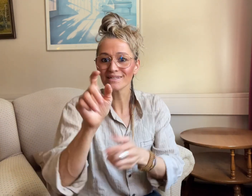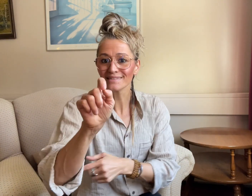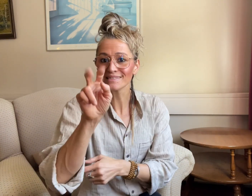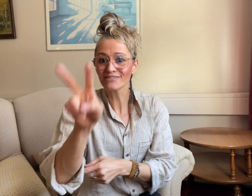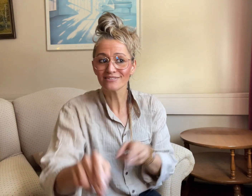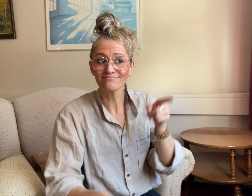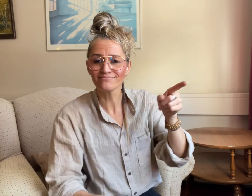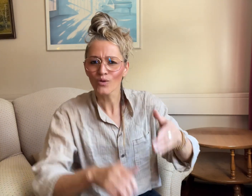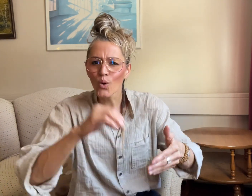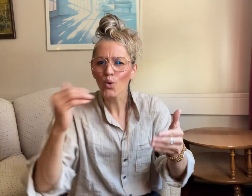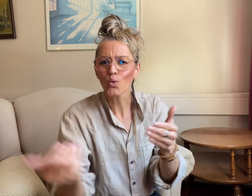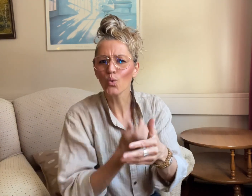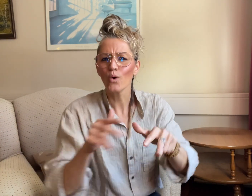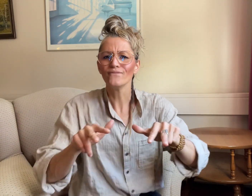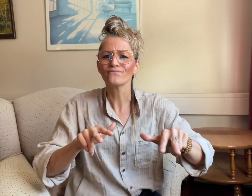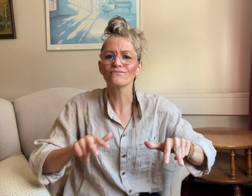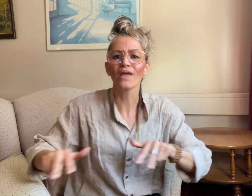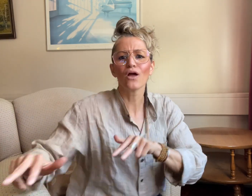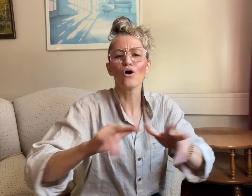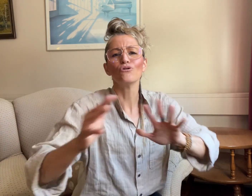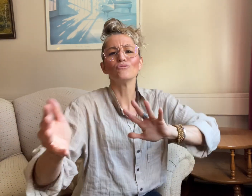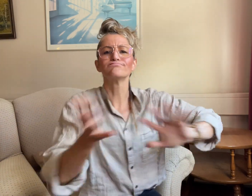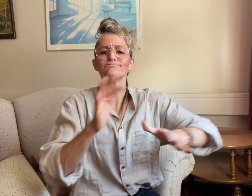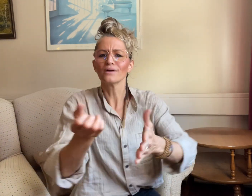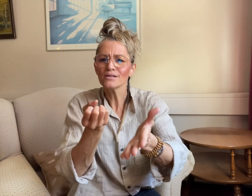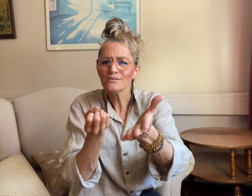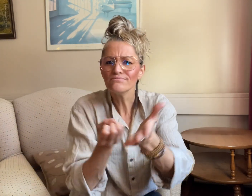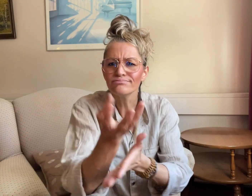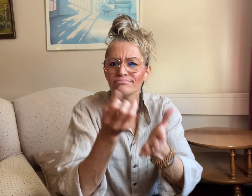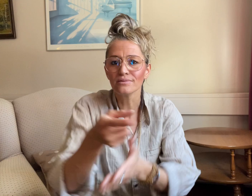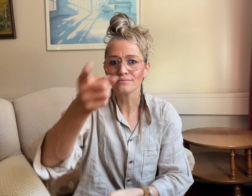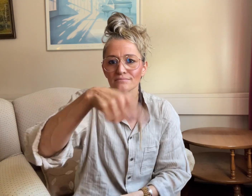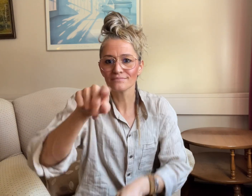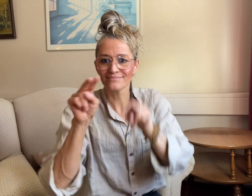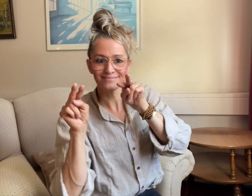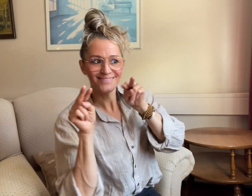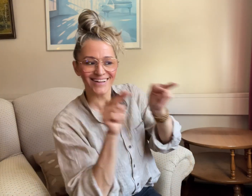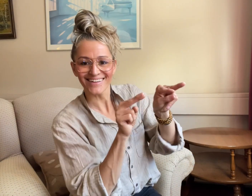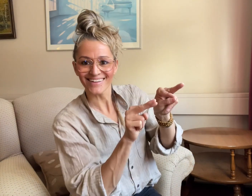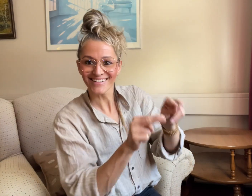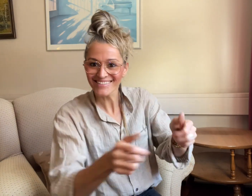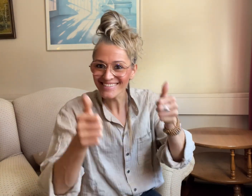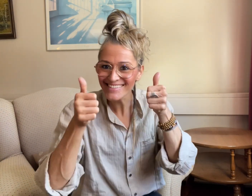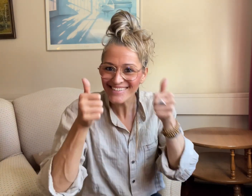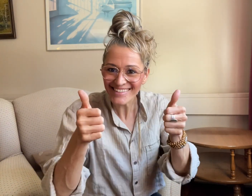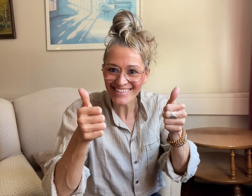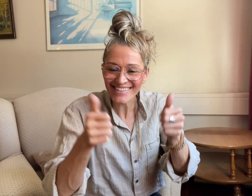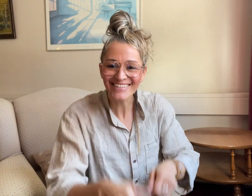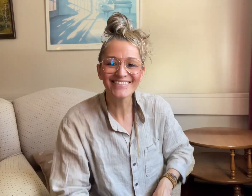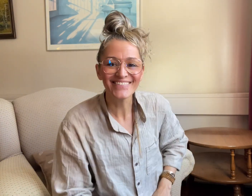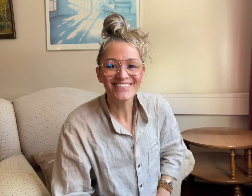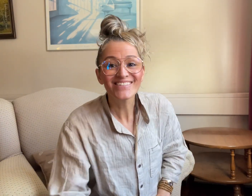H3 World TV to get new video updates!